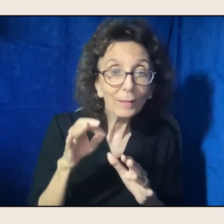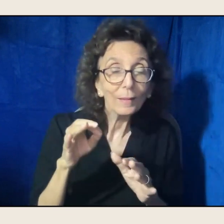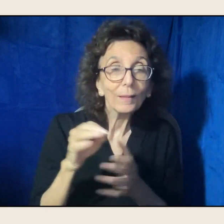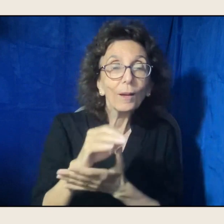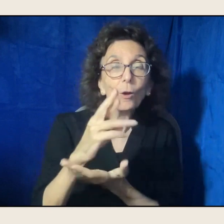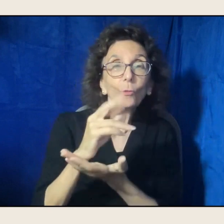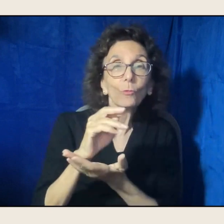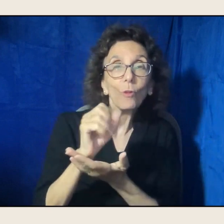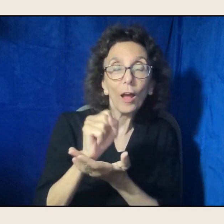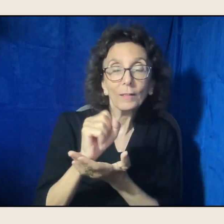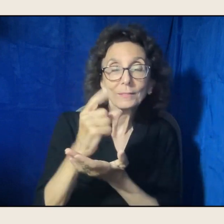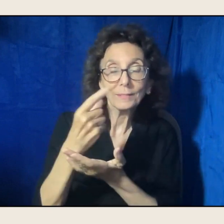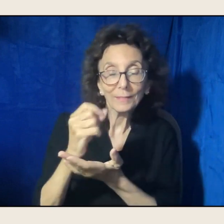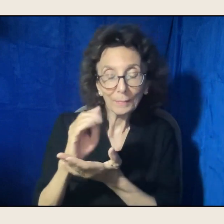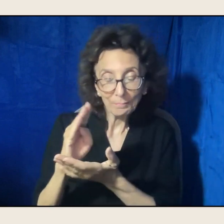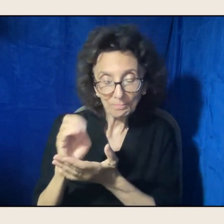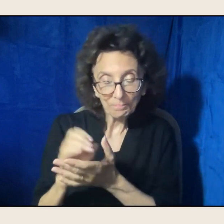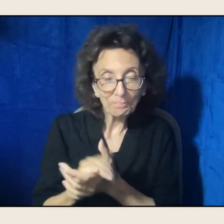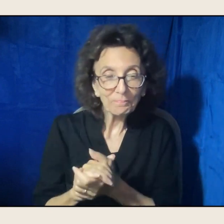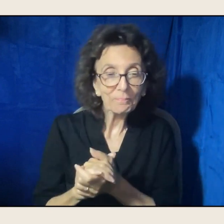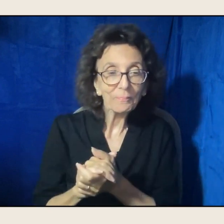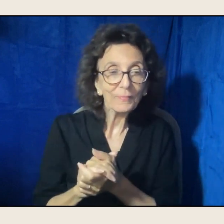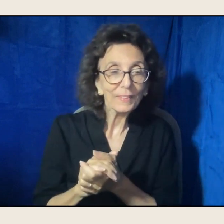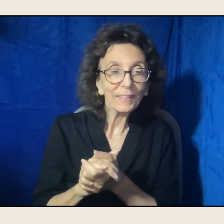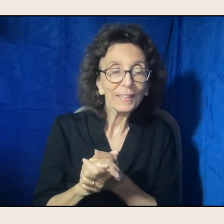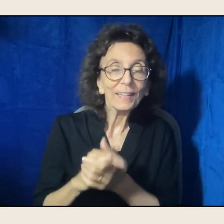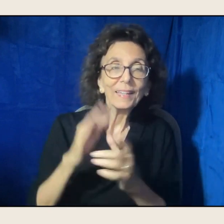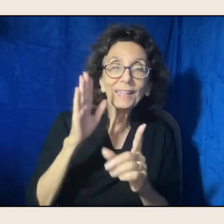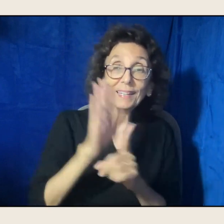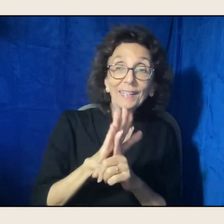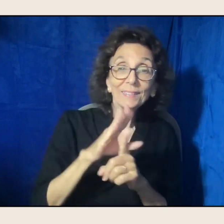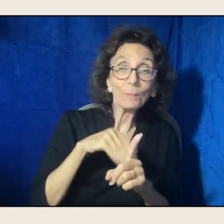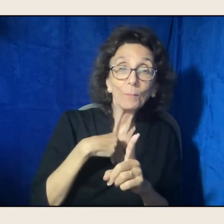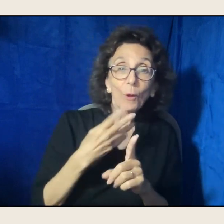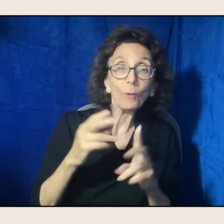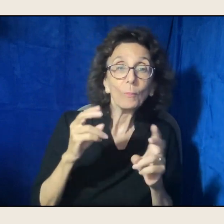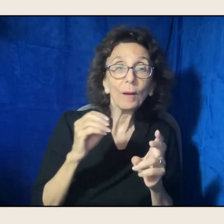And this is his poem, "A Small, Needful Fact."